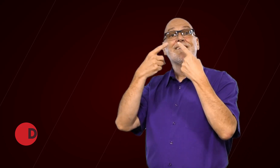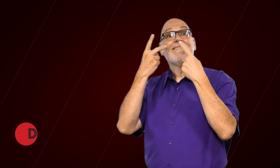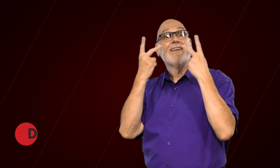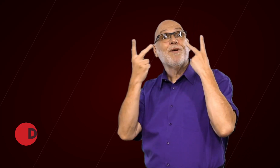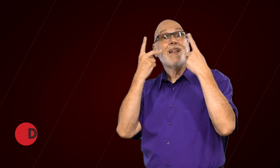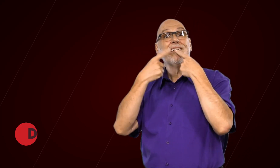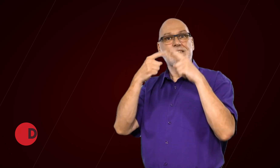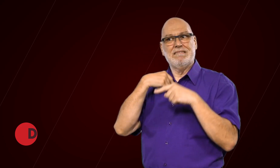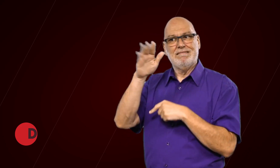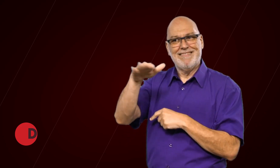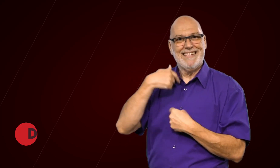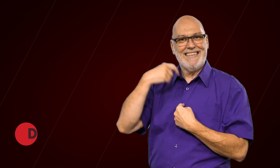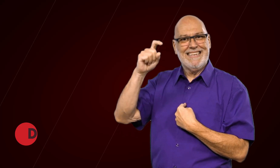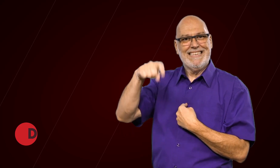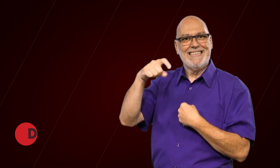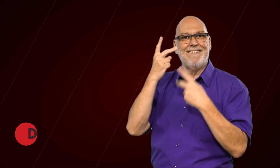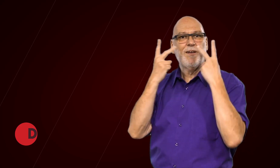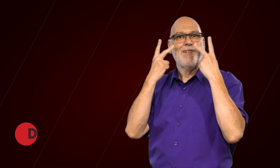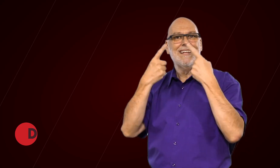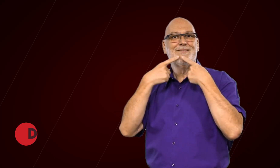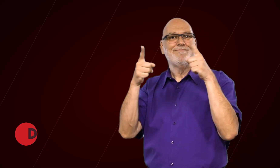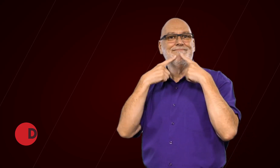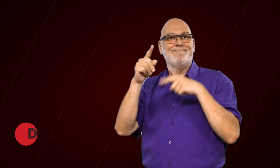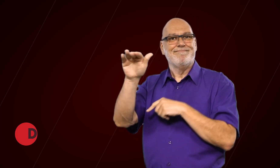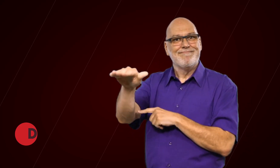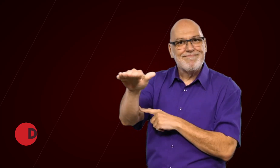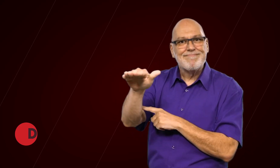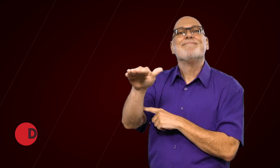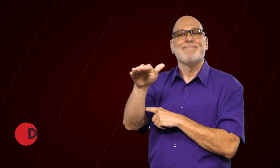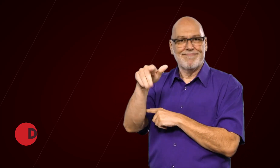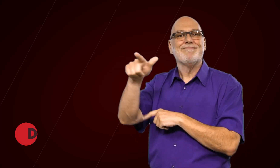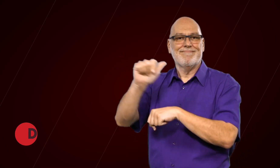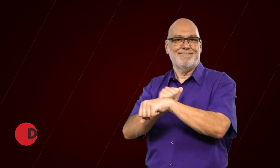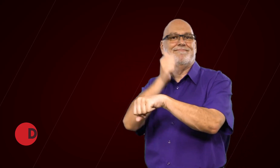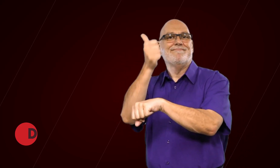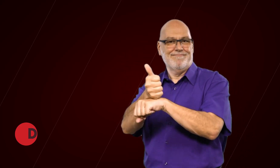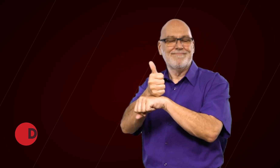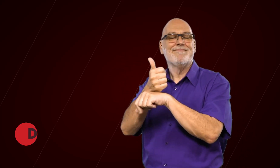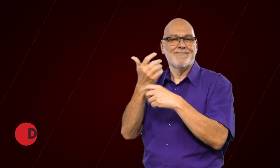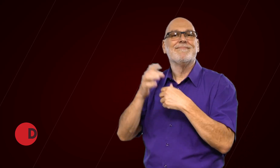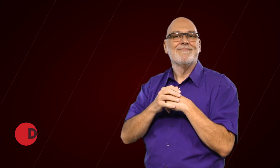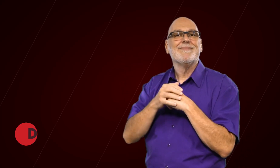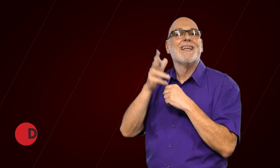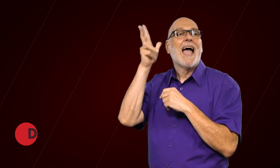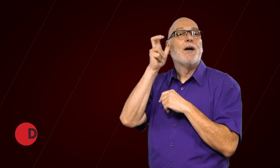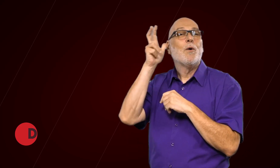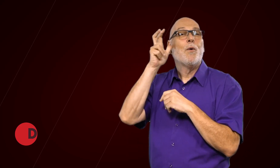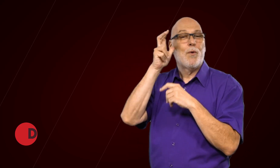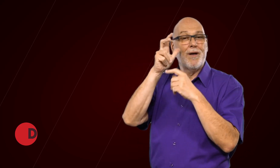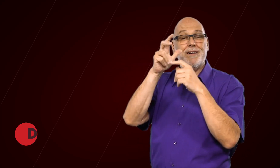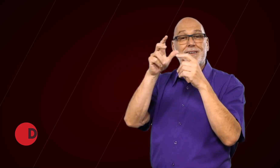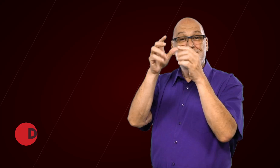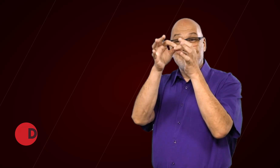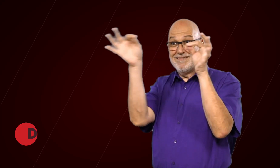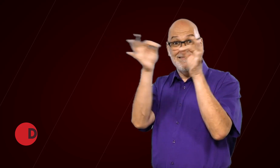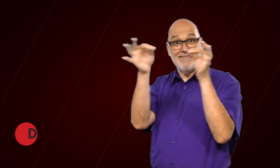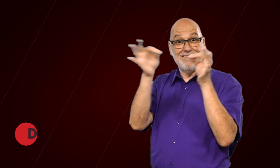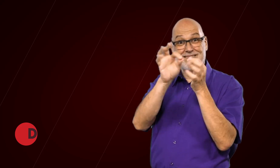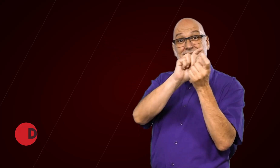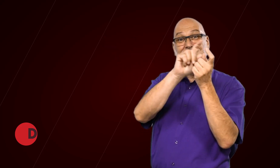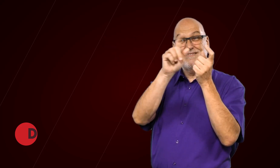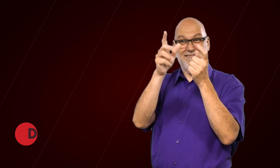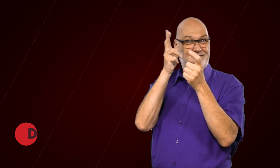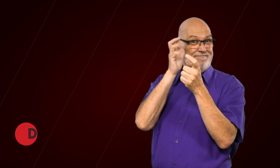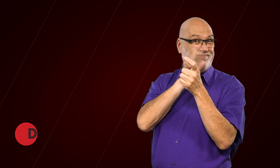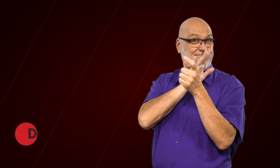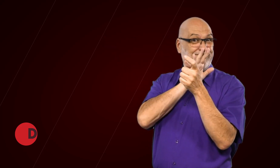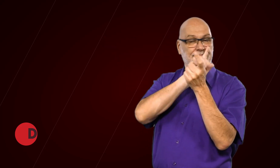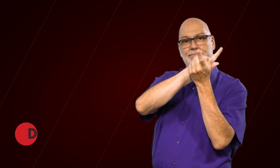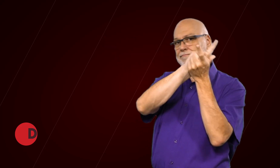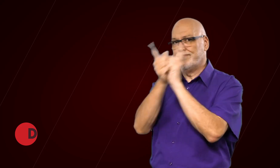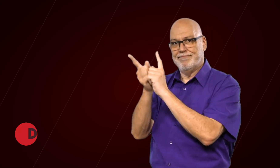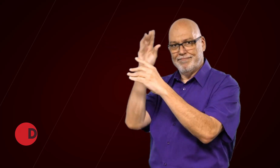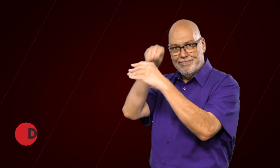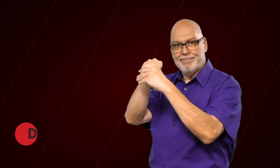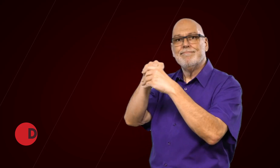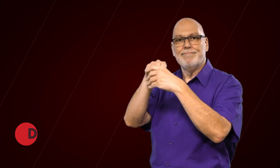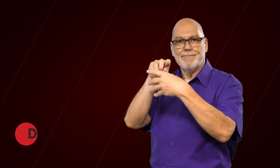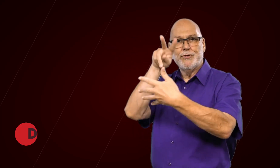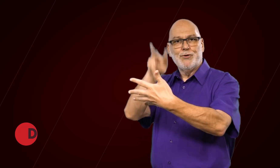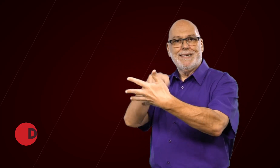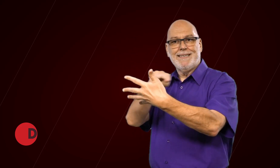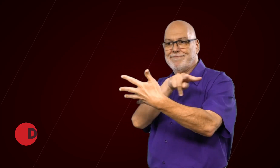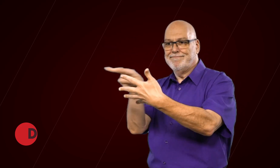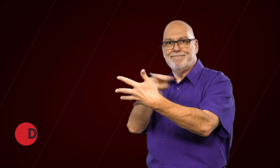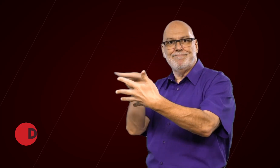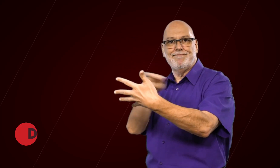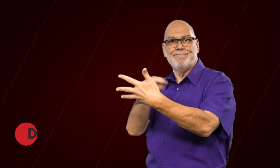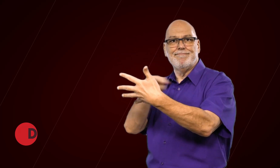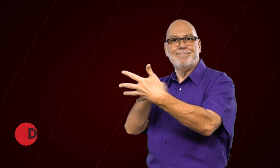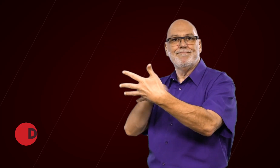simply identifying to onboard staff as needing visual announcements, will be